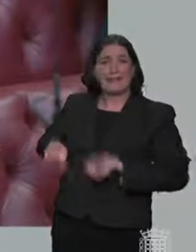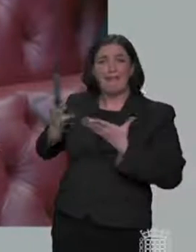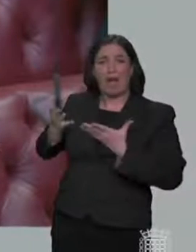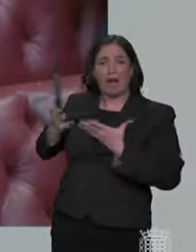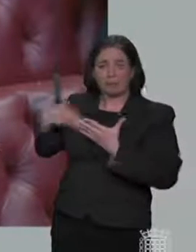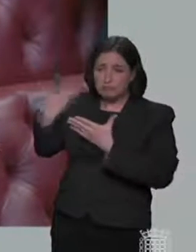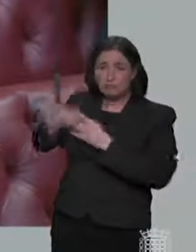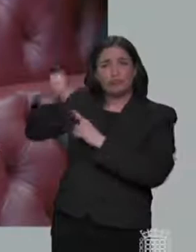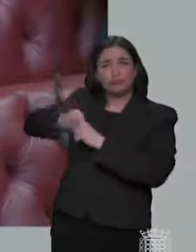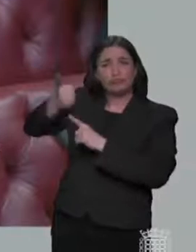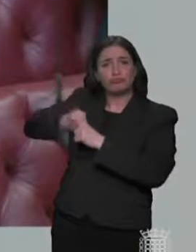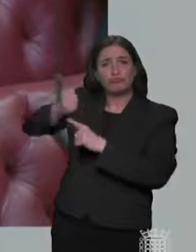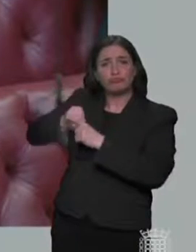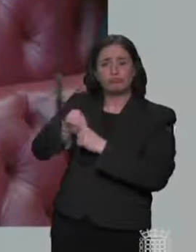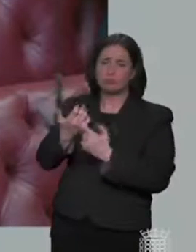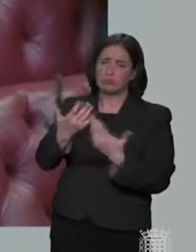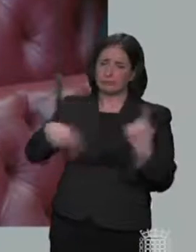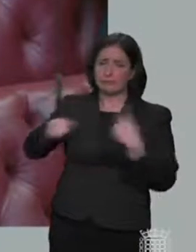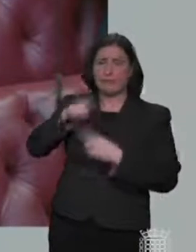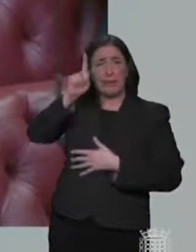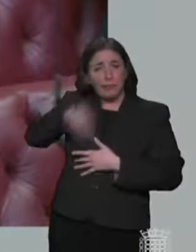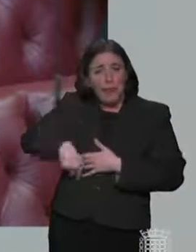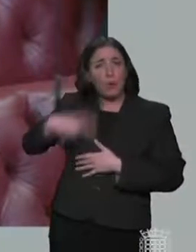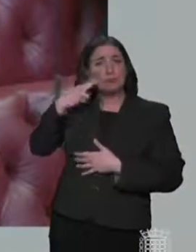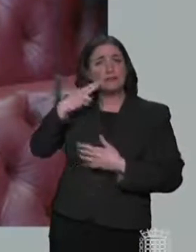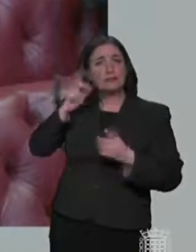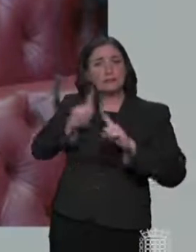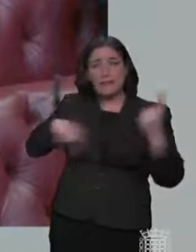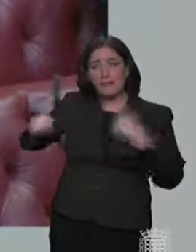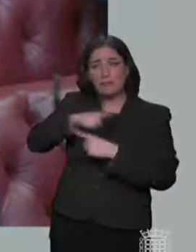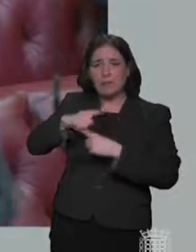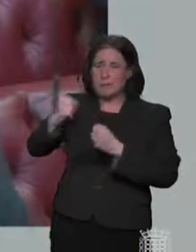cheering this bill on let it be the start of a revolution in death awareness in the uk